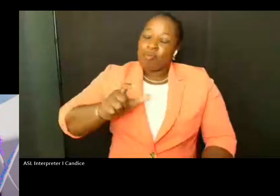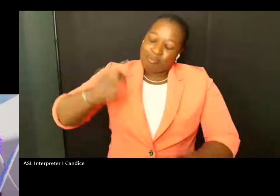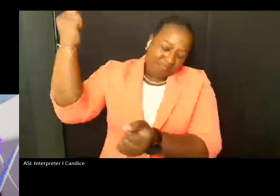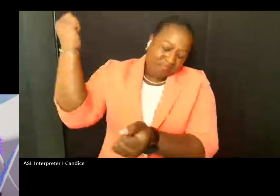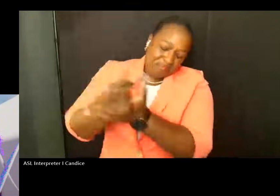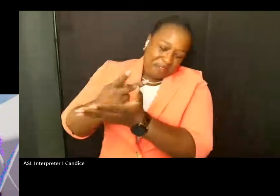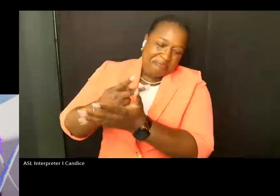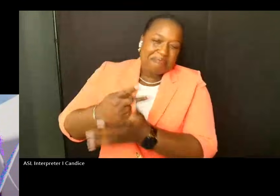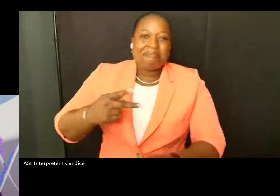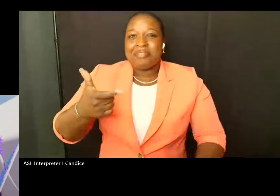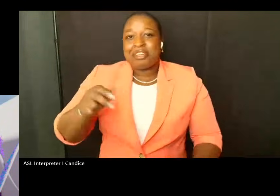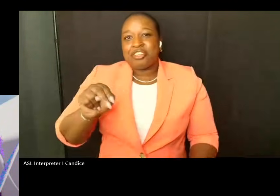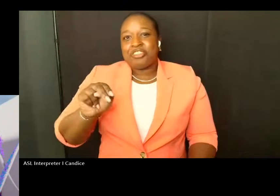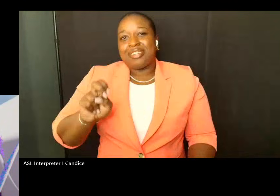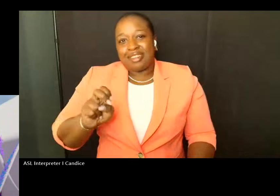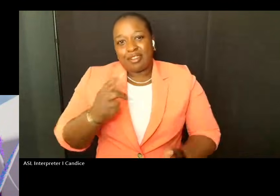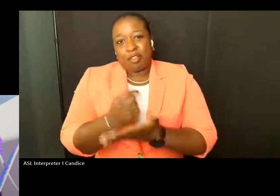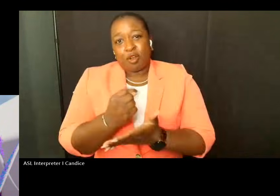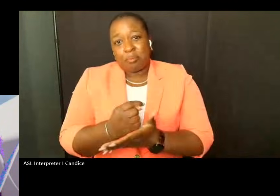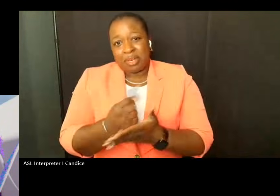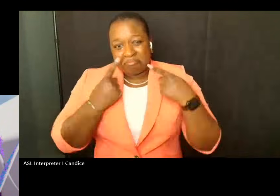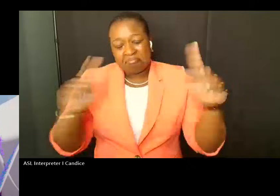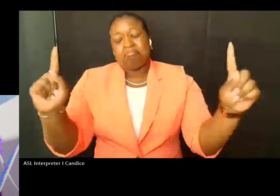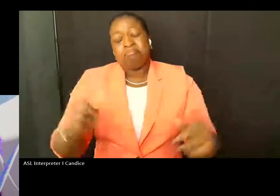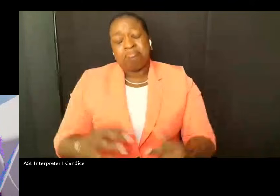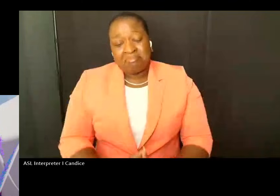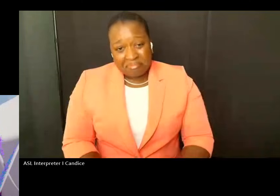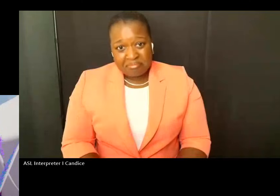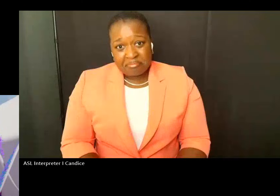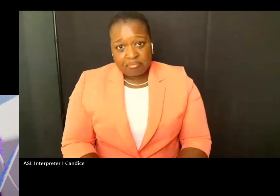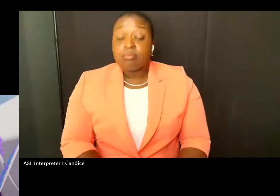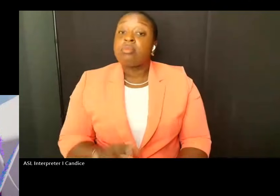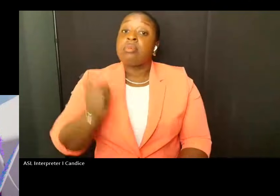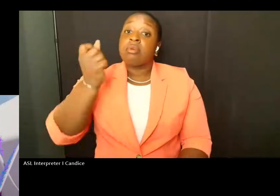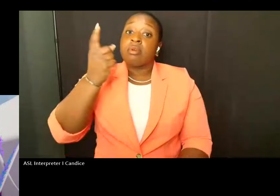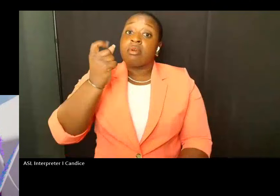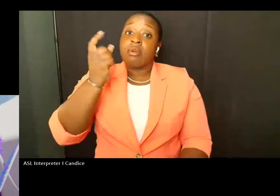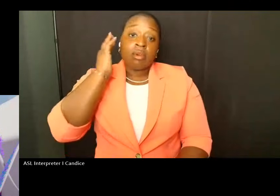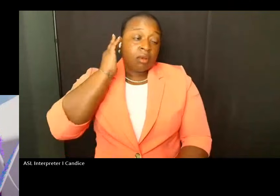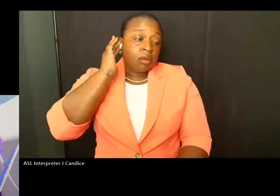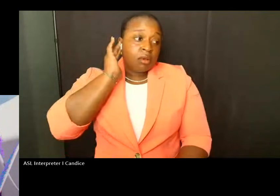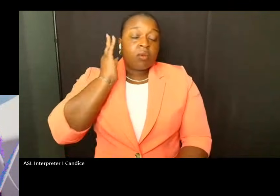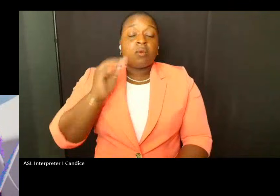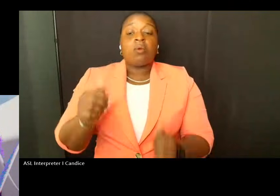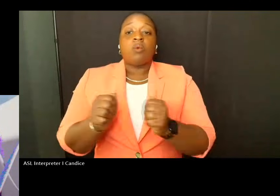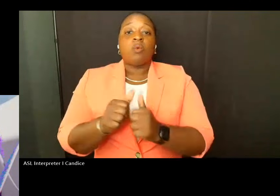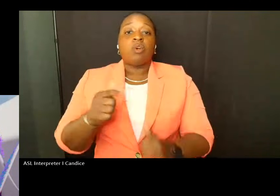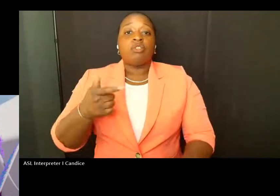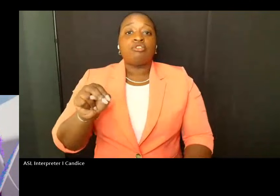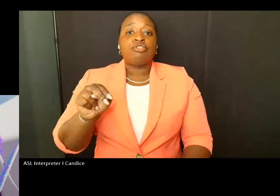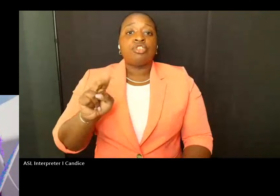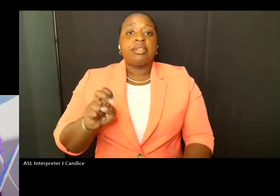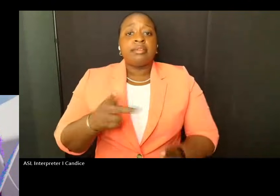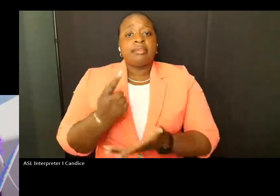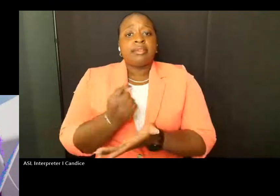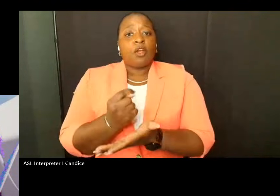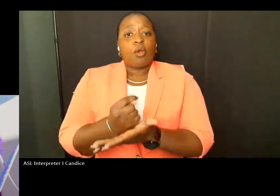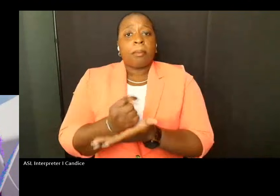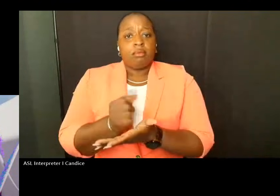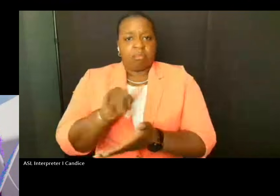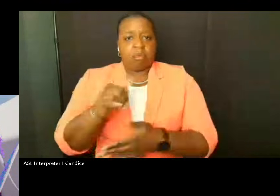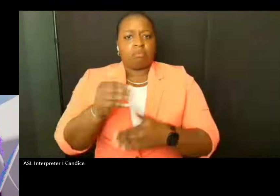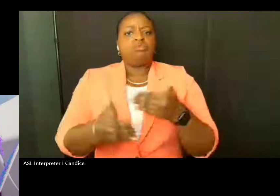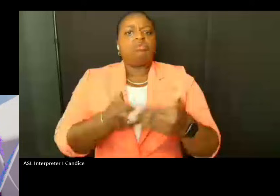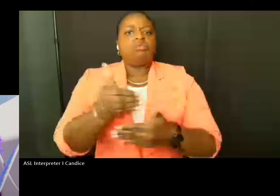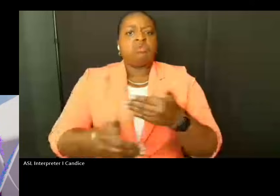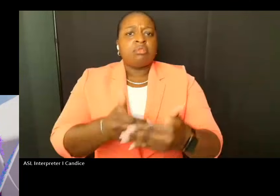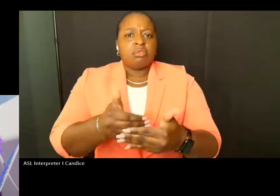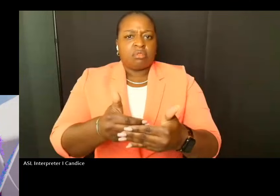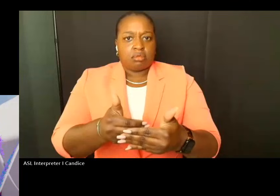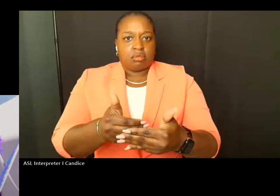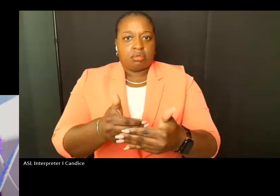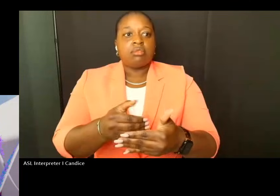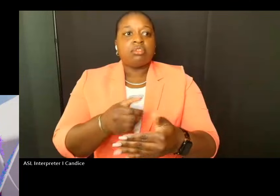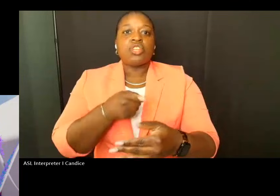Now, with the gene therapy, during that process, she ended up having a hip replacement because she